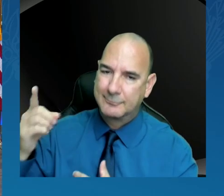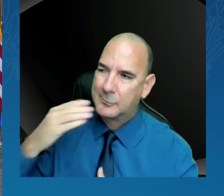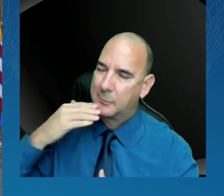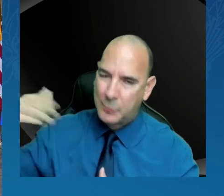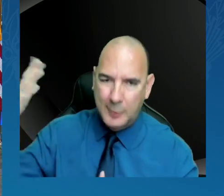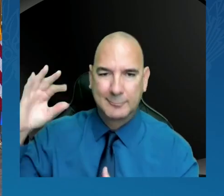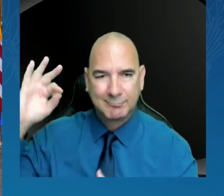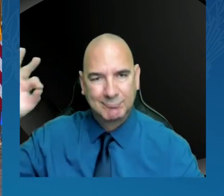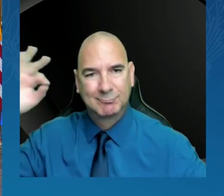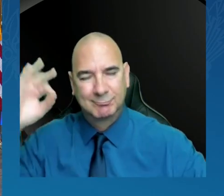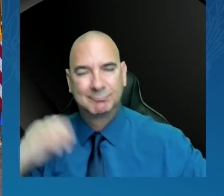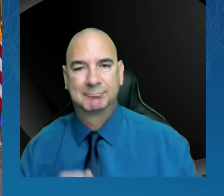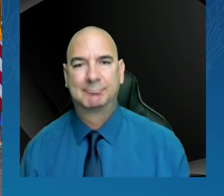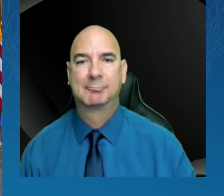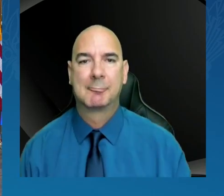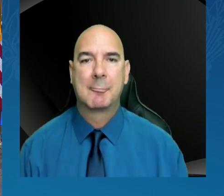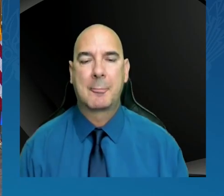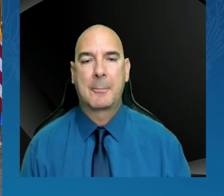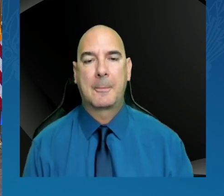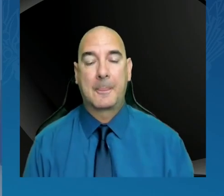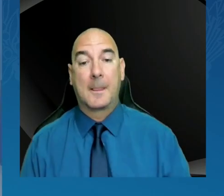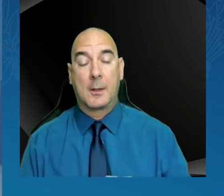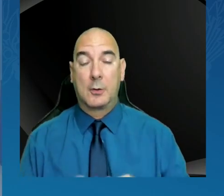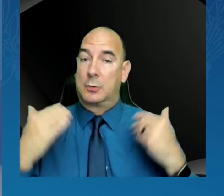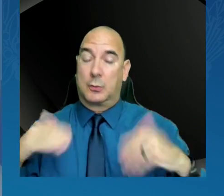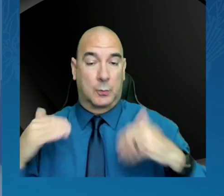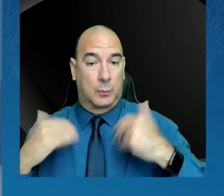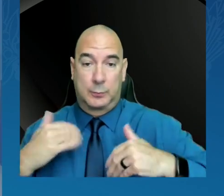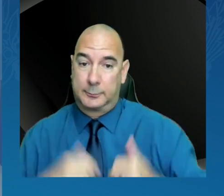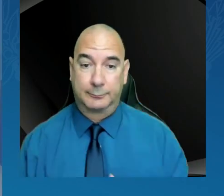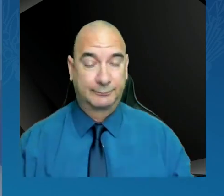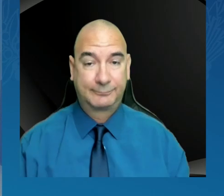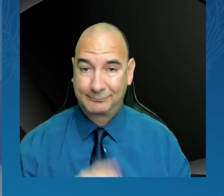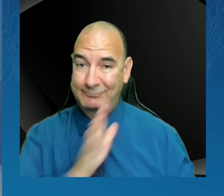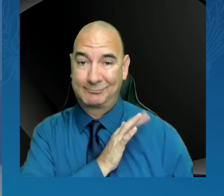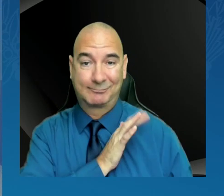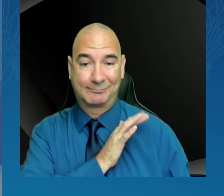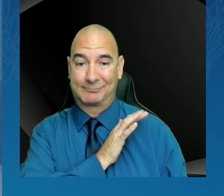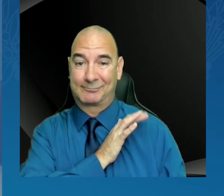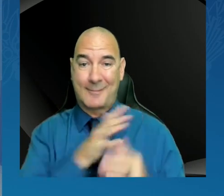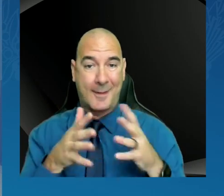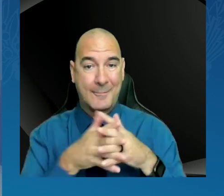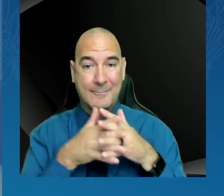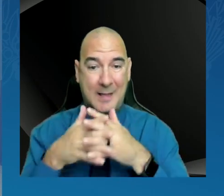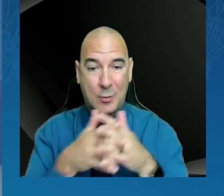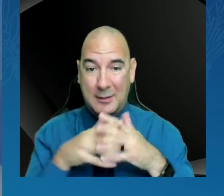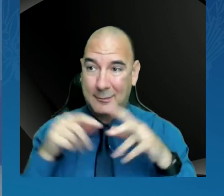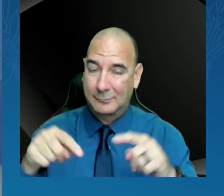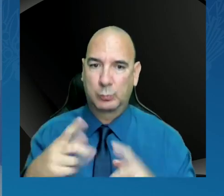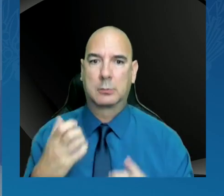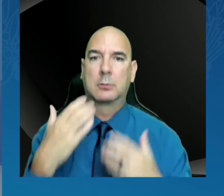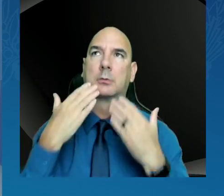What an array of extraordinary American leaders. So, thank you all for being here and for the work you're doing every day.